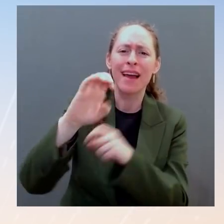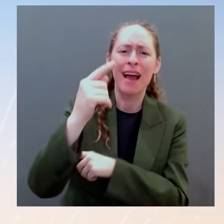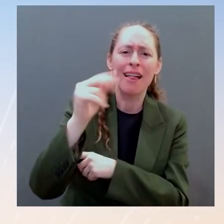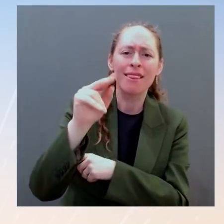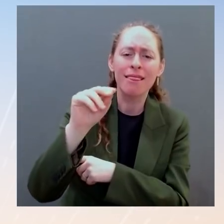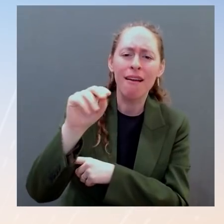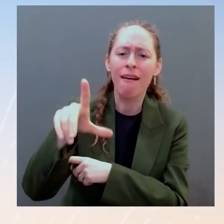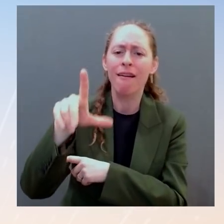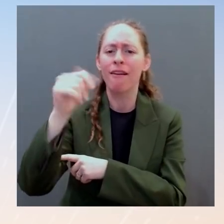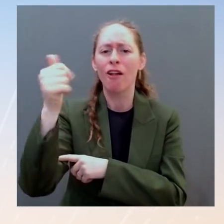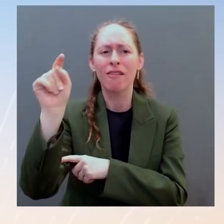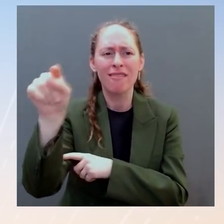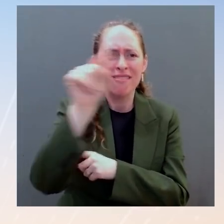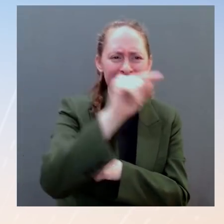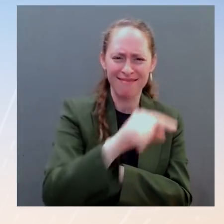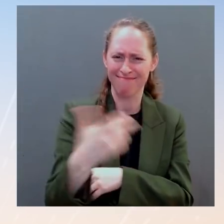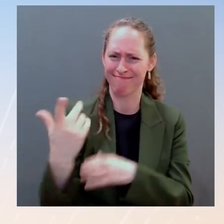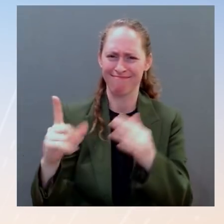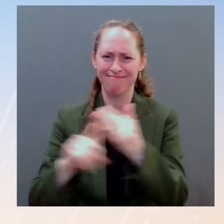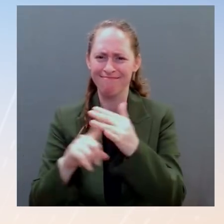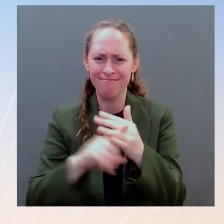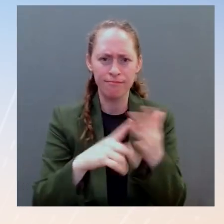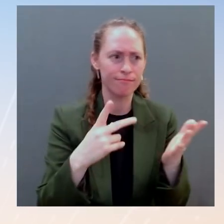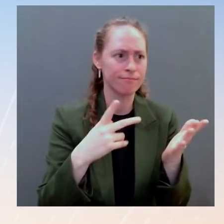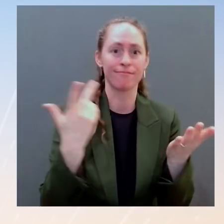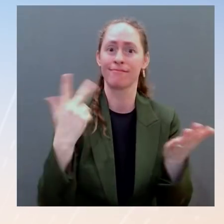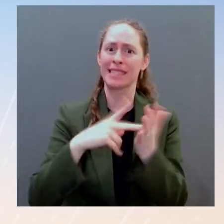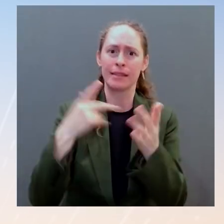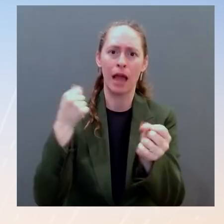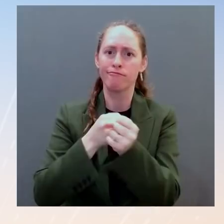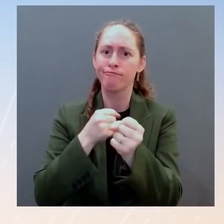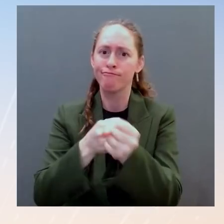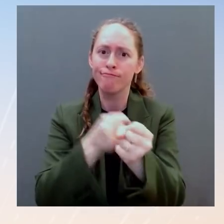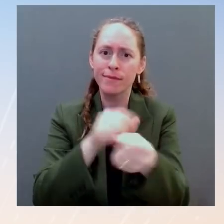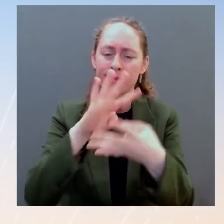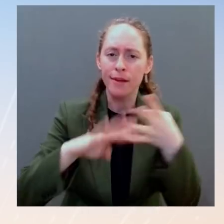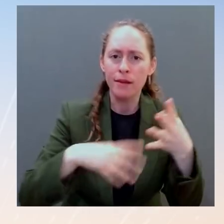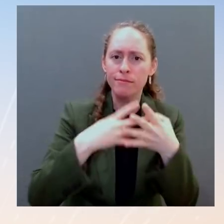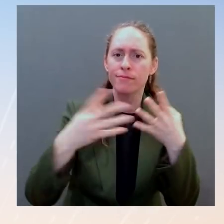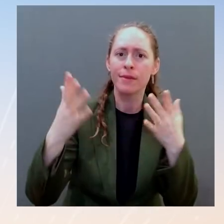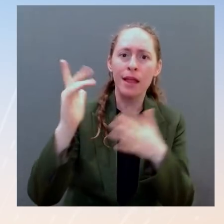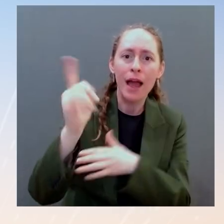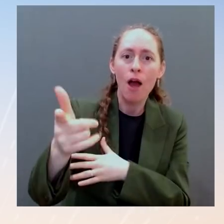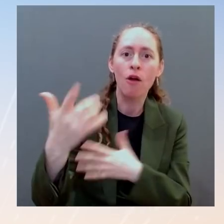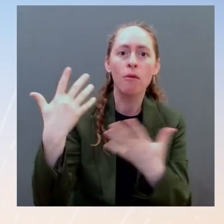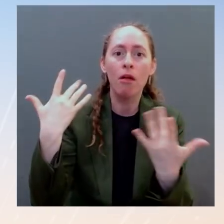to pay thousands of extra dollars to guarantee service. So, on Friday, our administration took emergency action